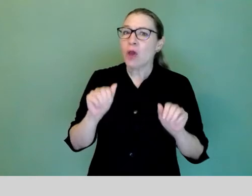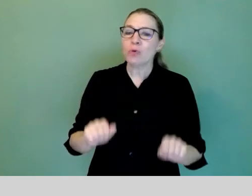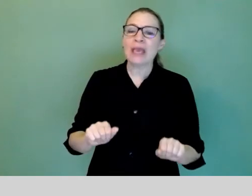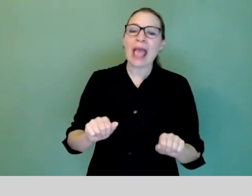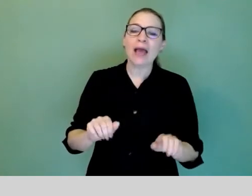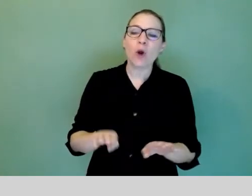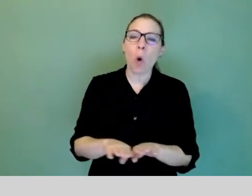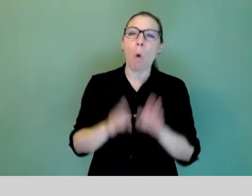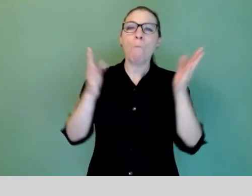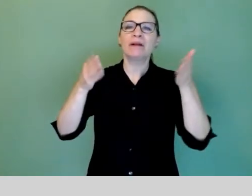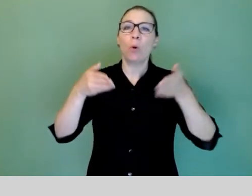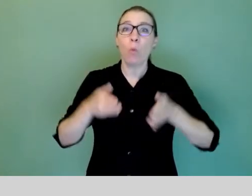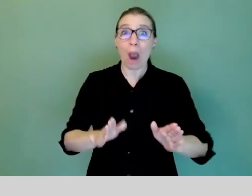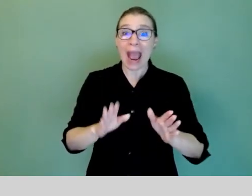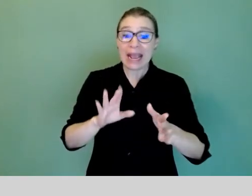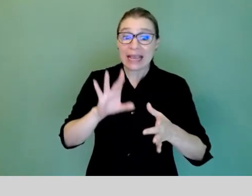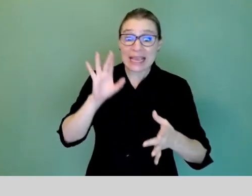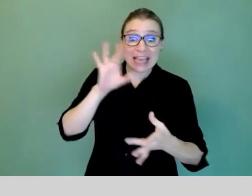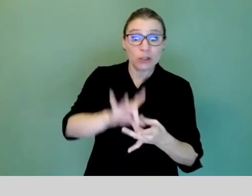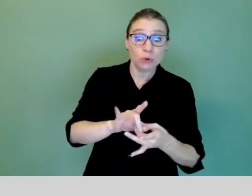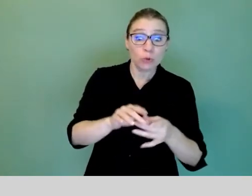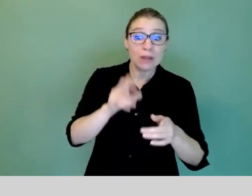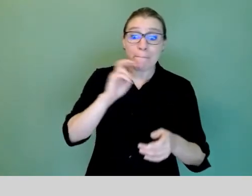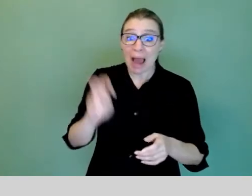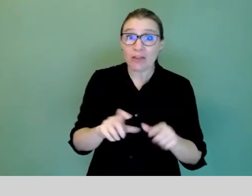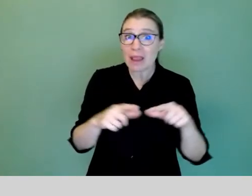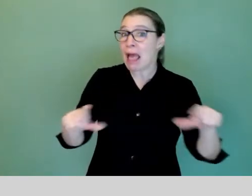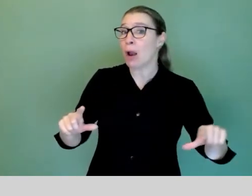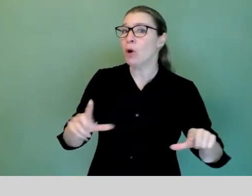into the Python language and changing things.